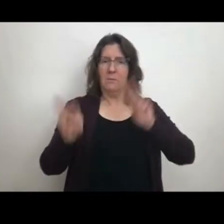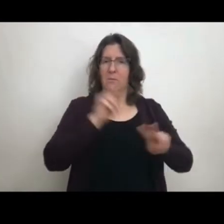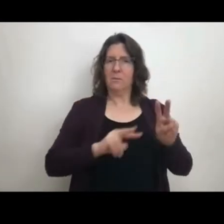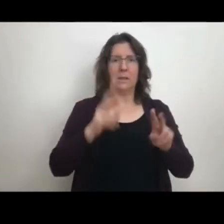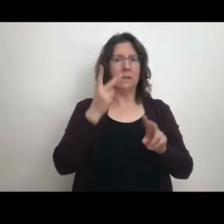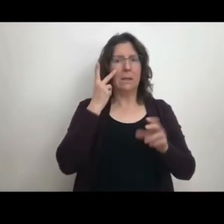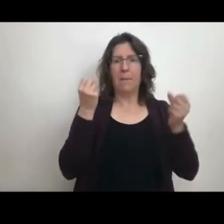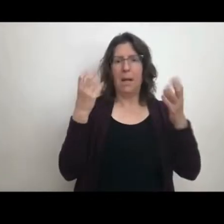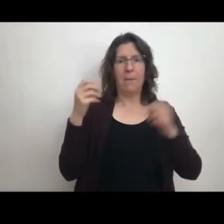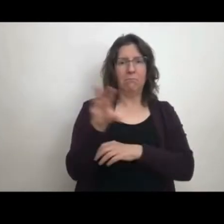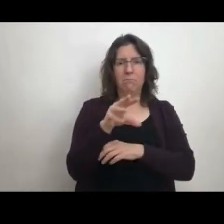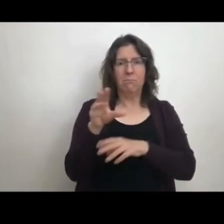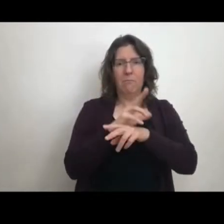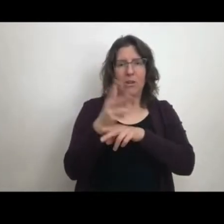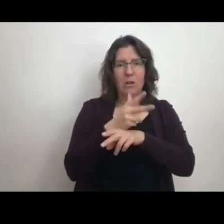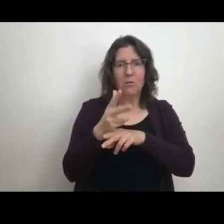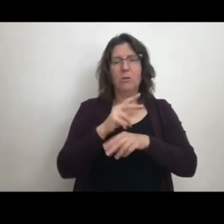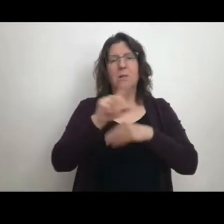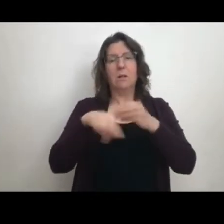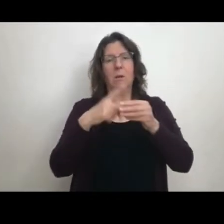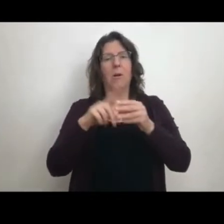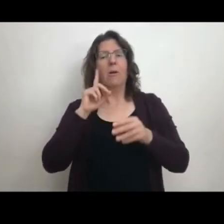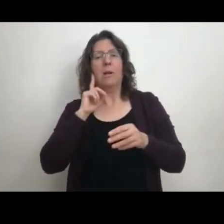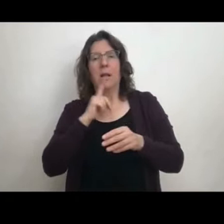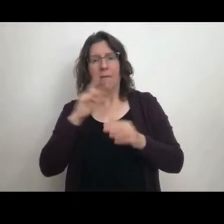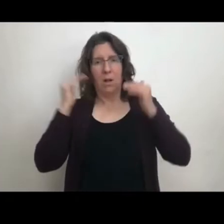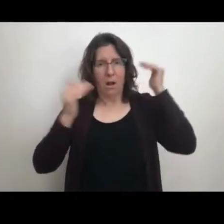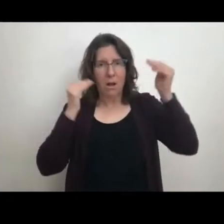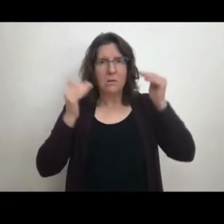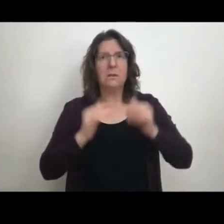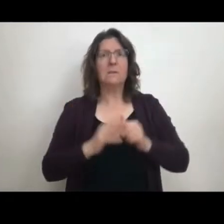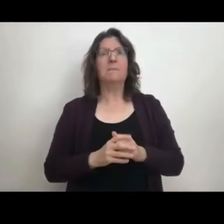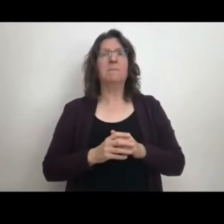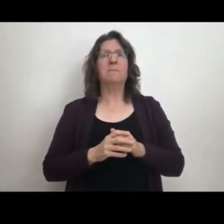We watched a number of videos of deaf adults sharing their experiences growing up.